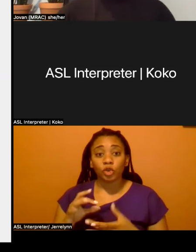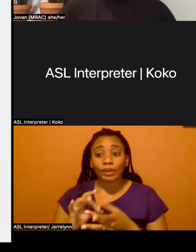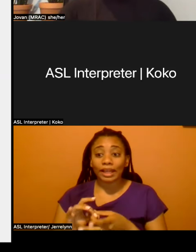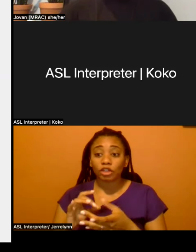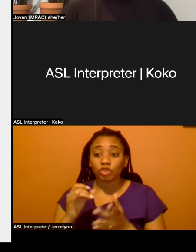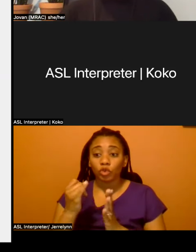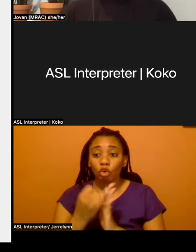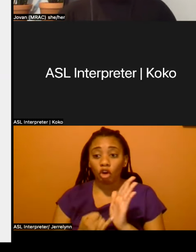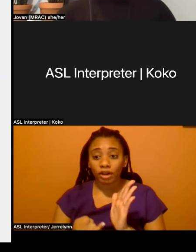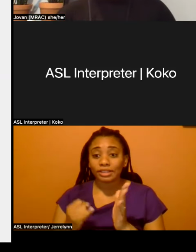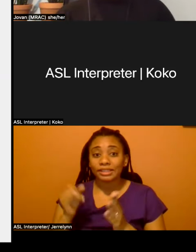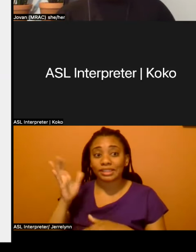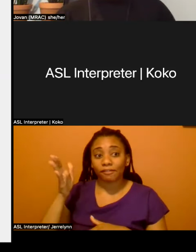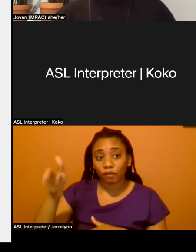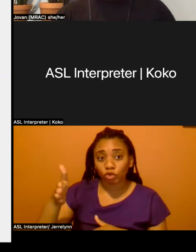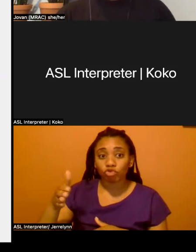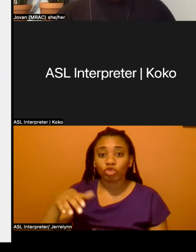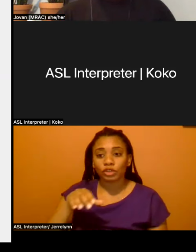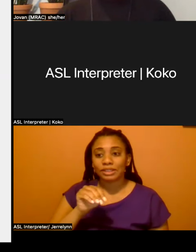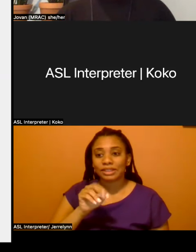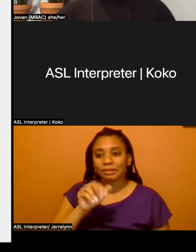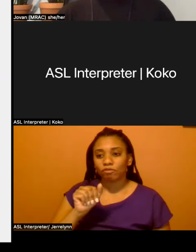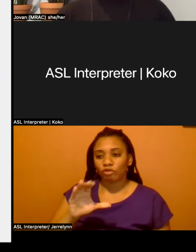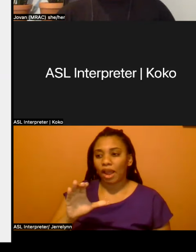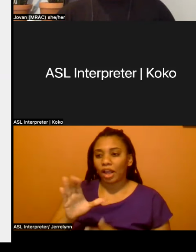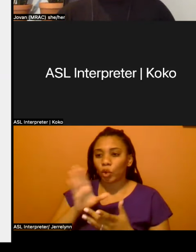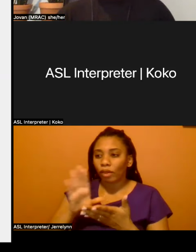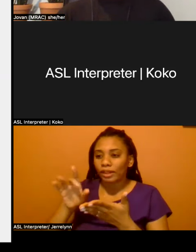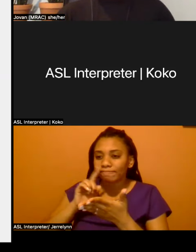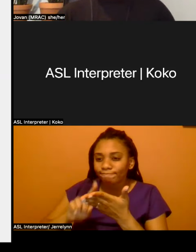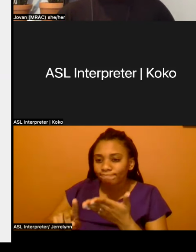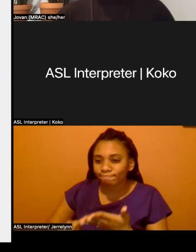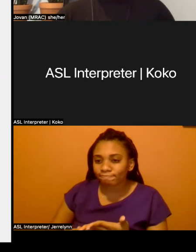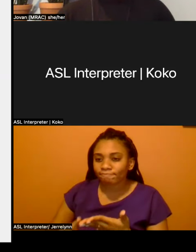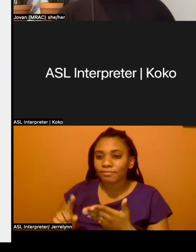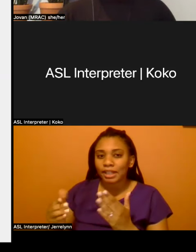MRAC will explore a new framework for how to support artists.